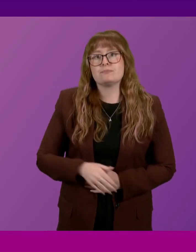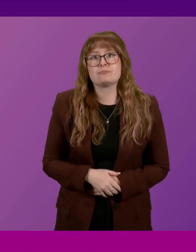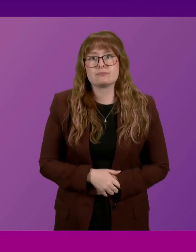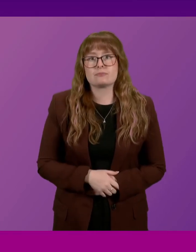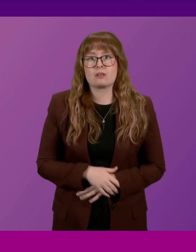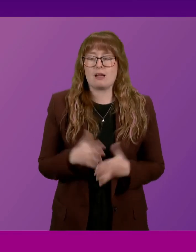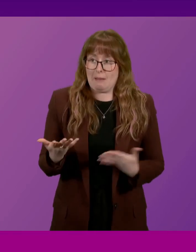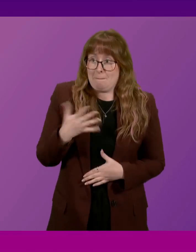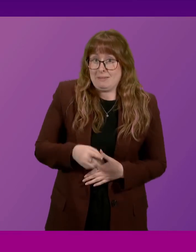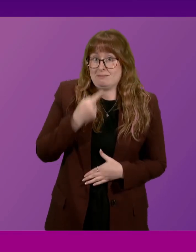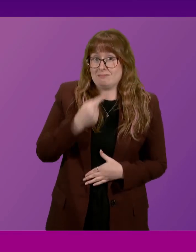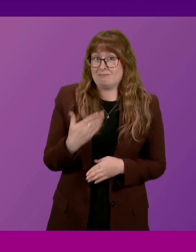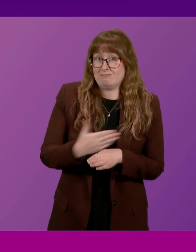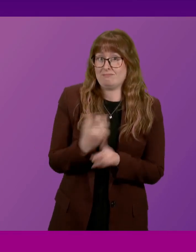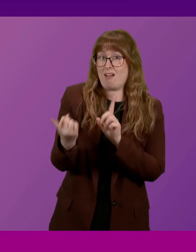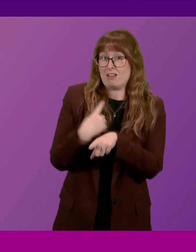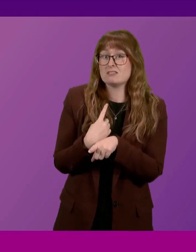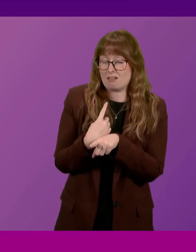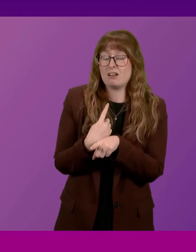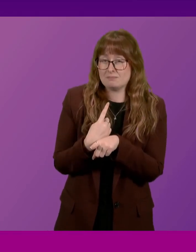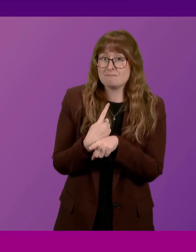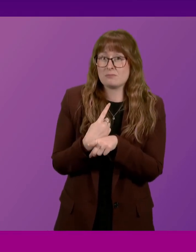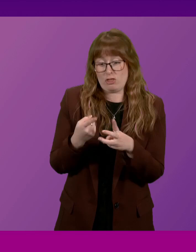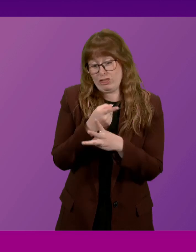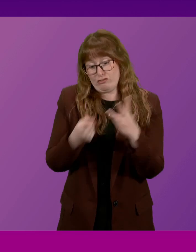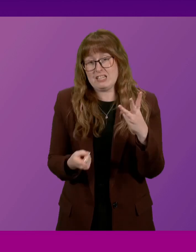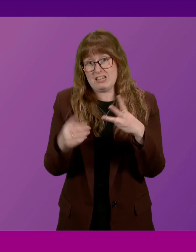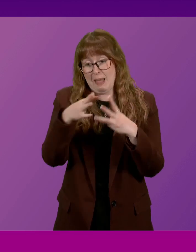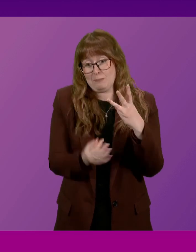As I indicated in my earlier answer, there are three elements to the approach that the